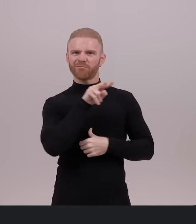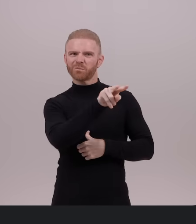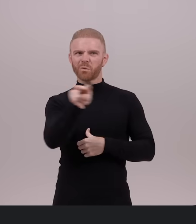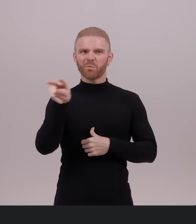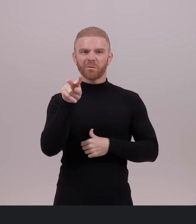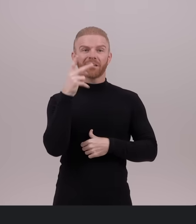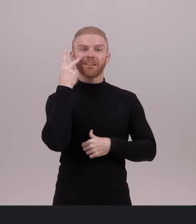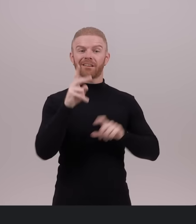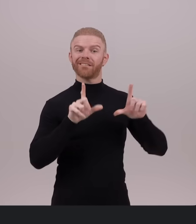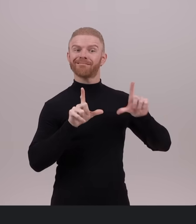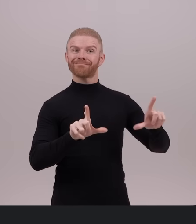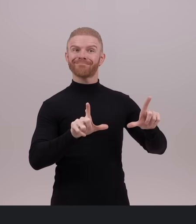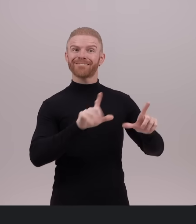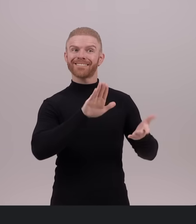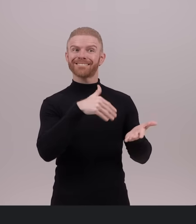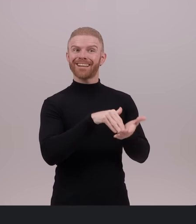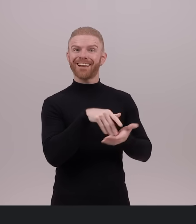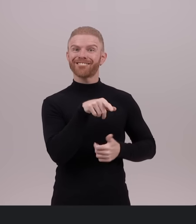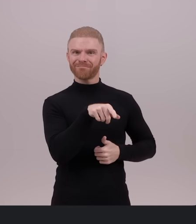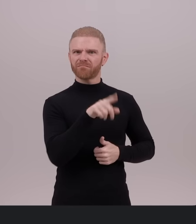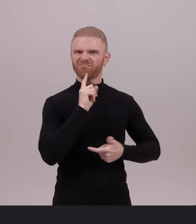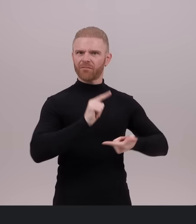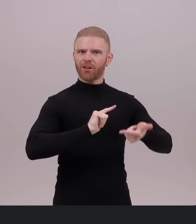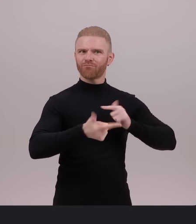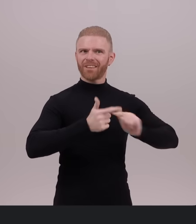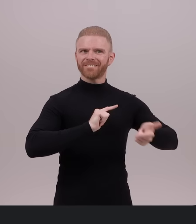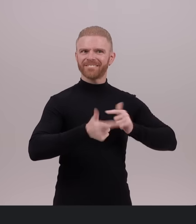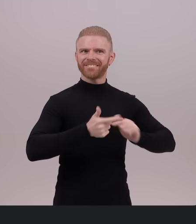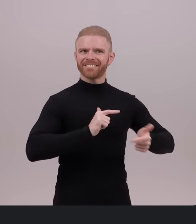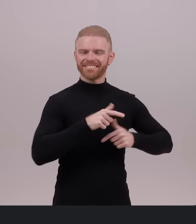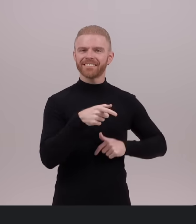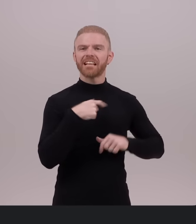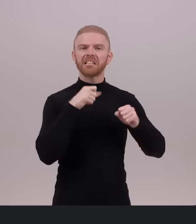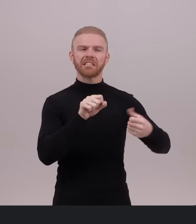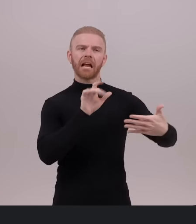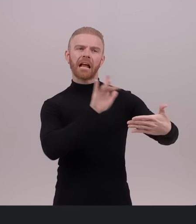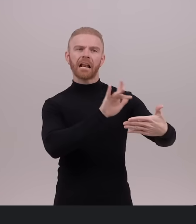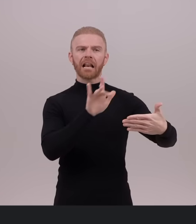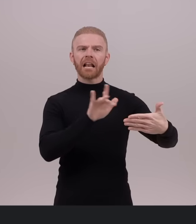It's actually interactive. I can click down to the second screen of our car